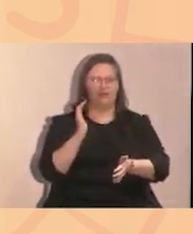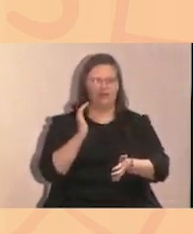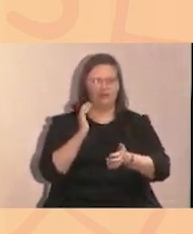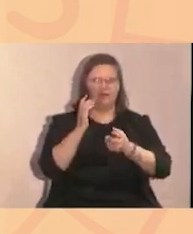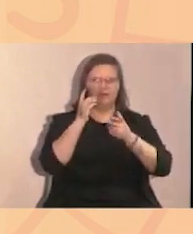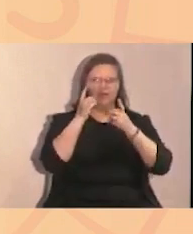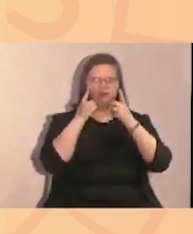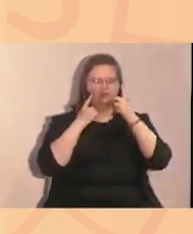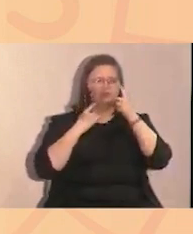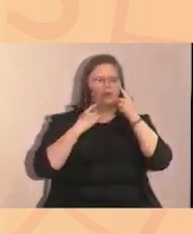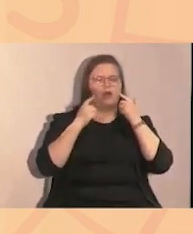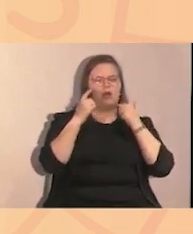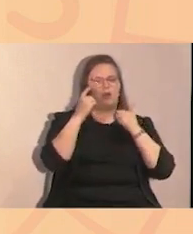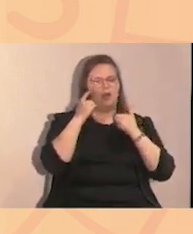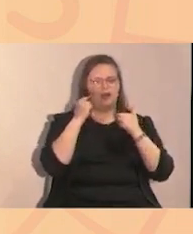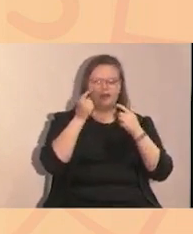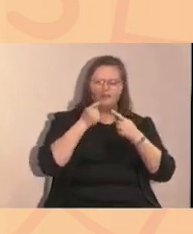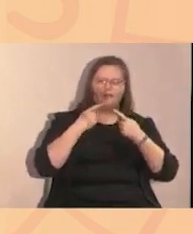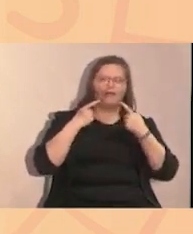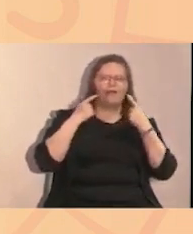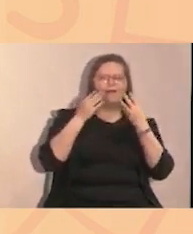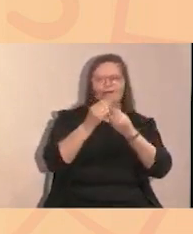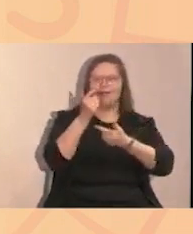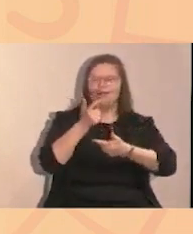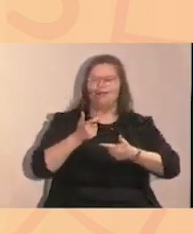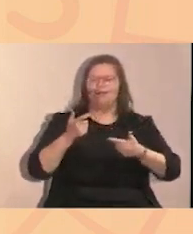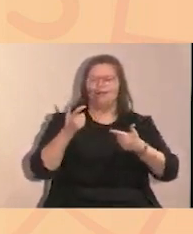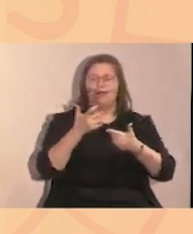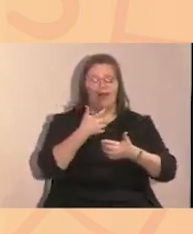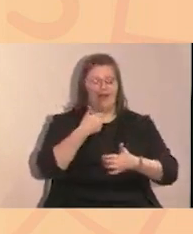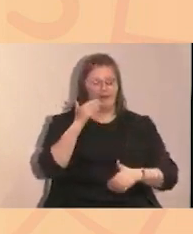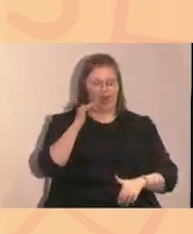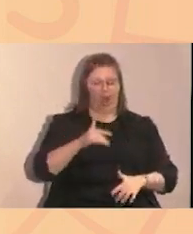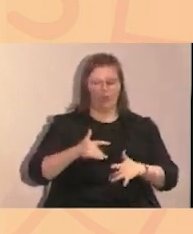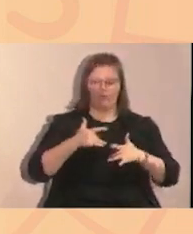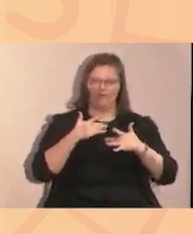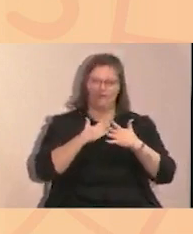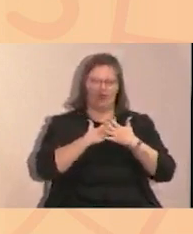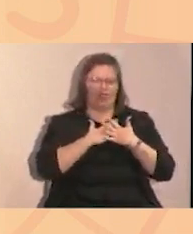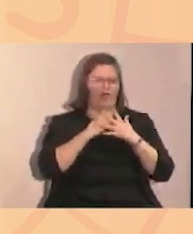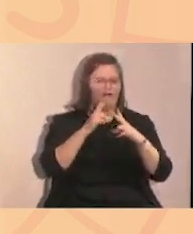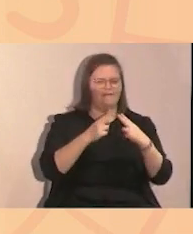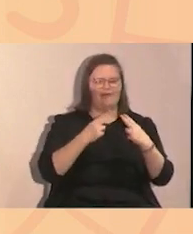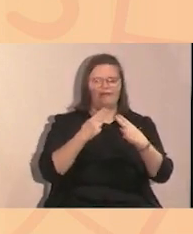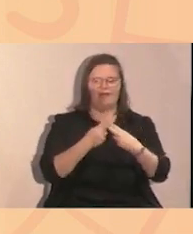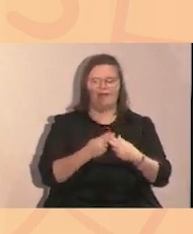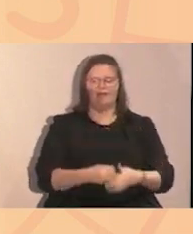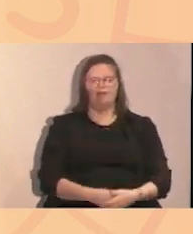To have a home filled with love and family.